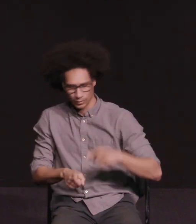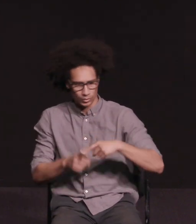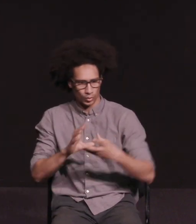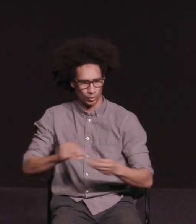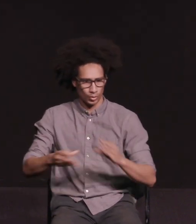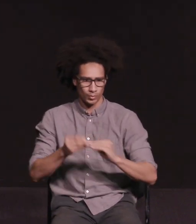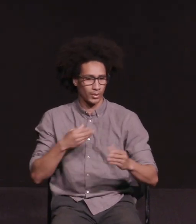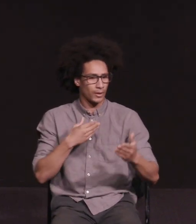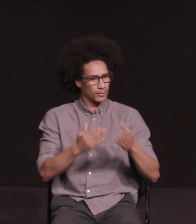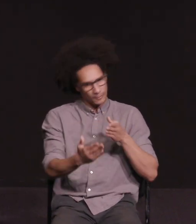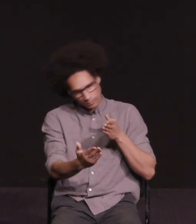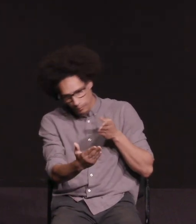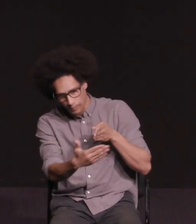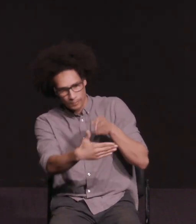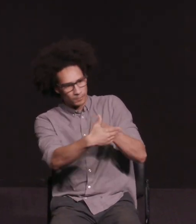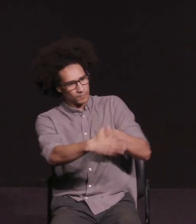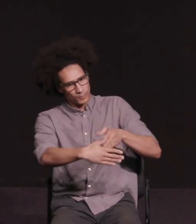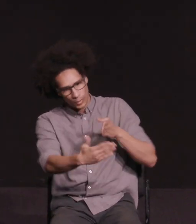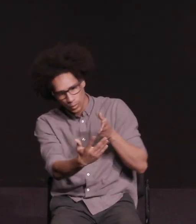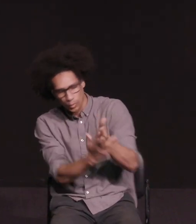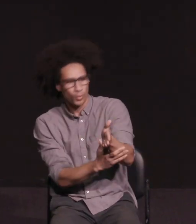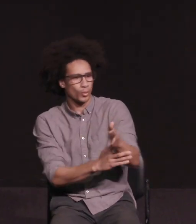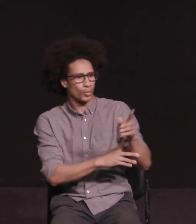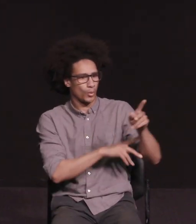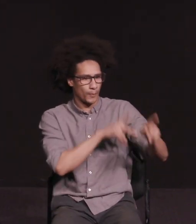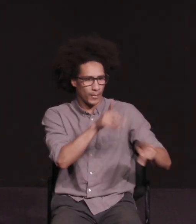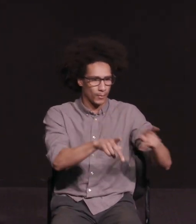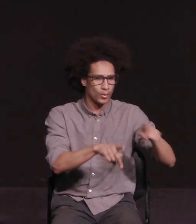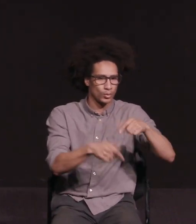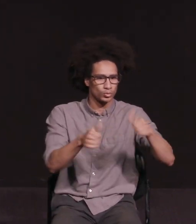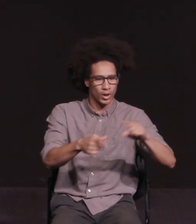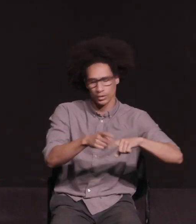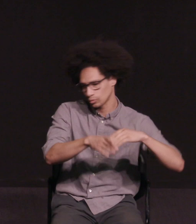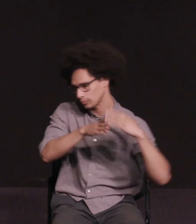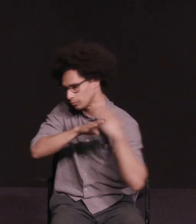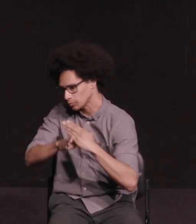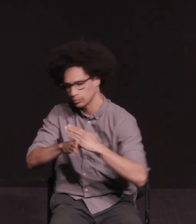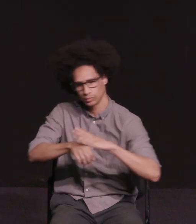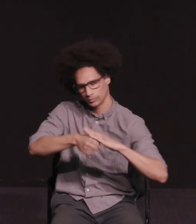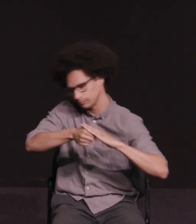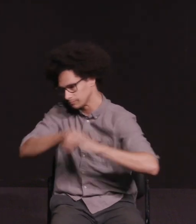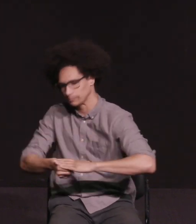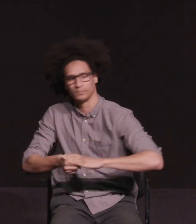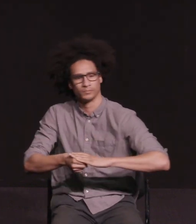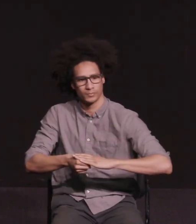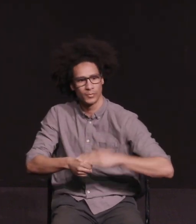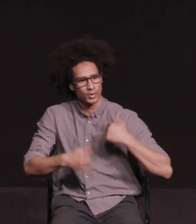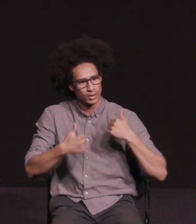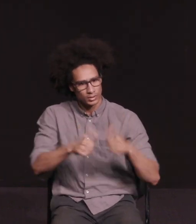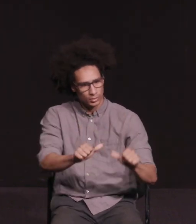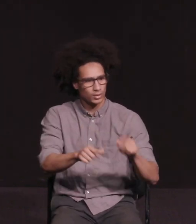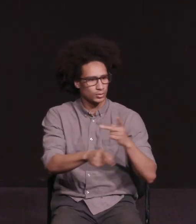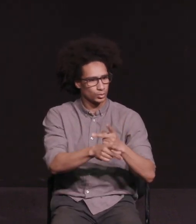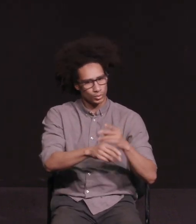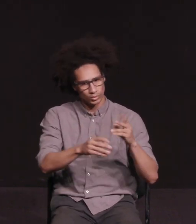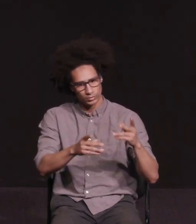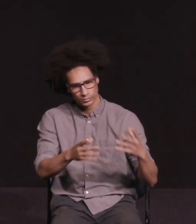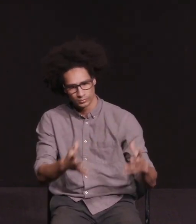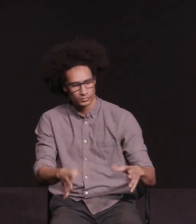ancestral and contemporary voices who continue to restore, rise, and resonate for generations to come.